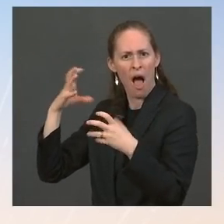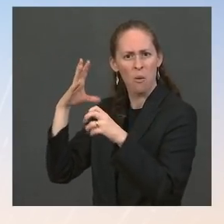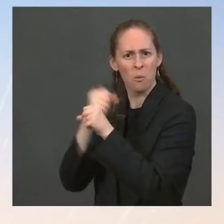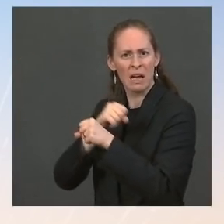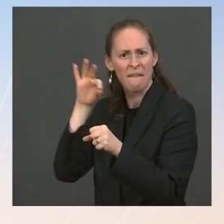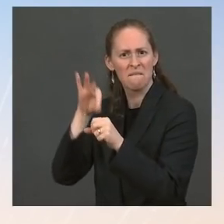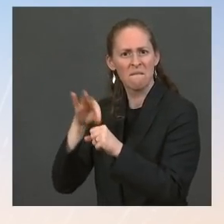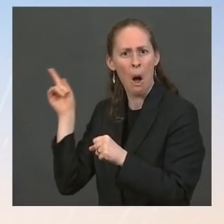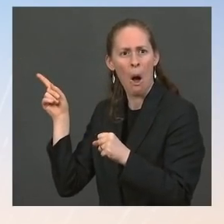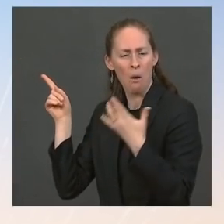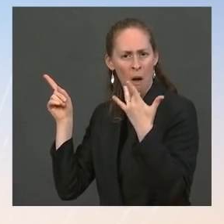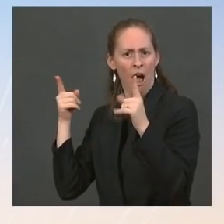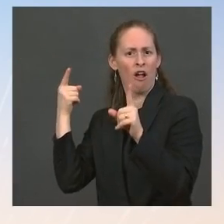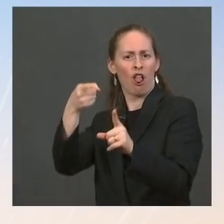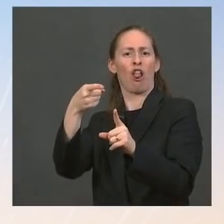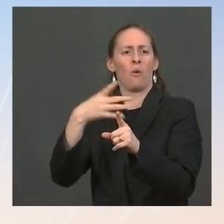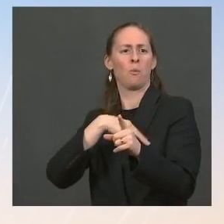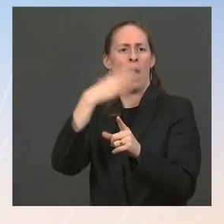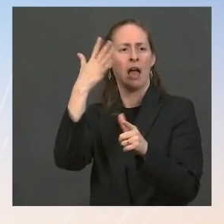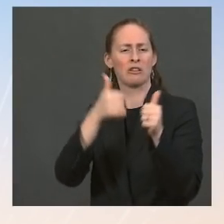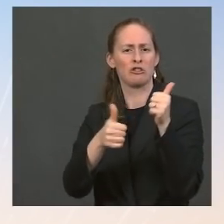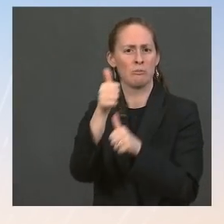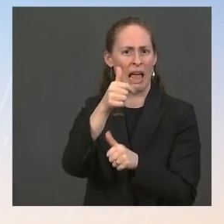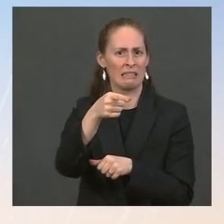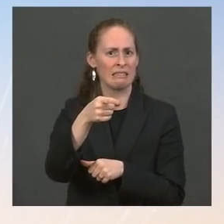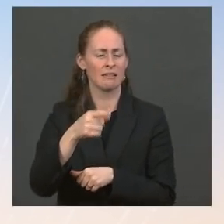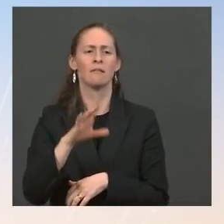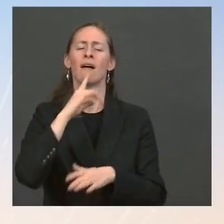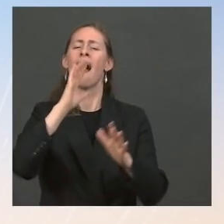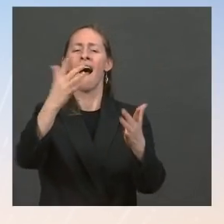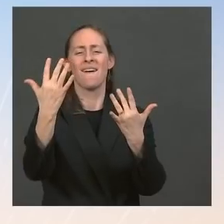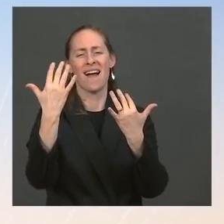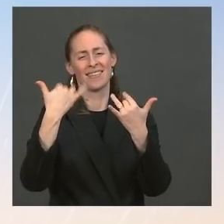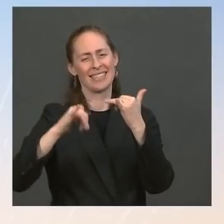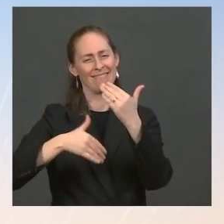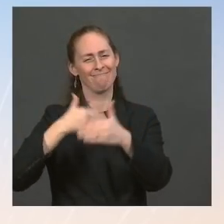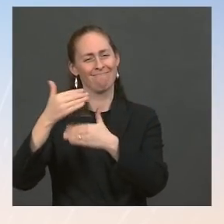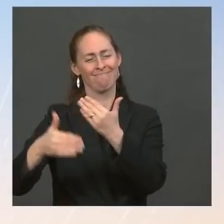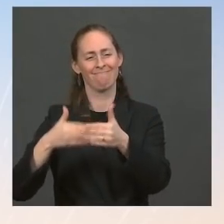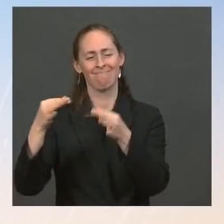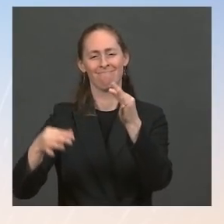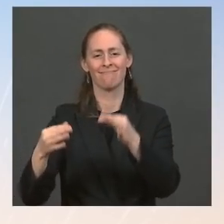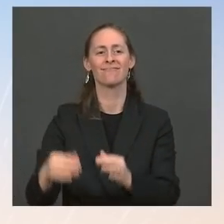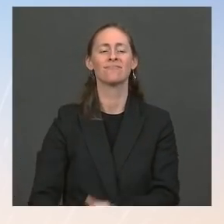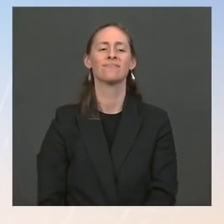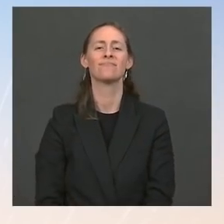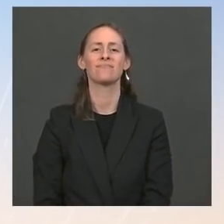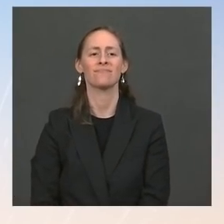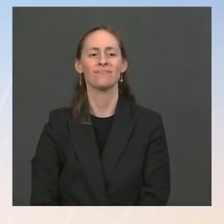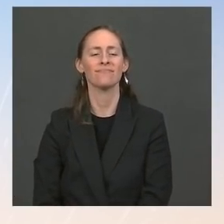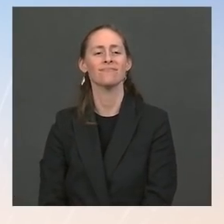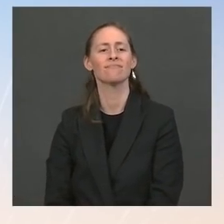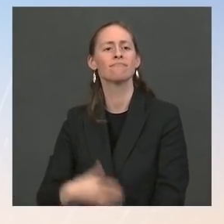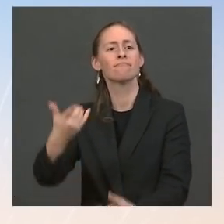where the closing arguments were just made. Go ahead. The Press: Given the National Guard is on standby though in Wisconsin right now, Jen, does the White House or the President